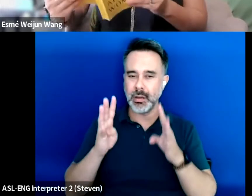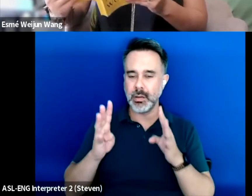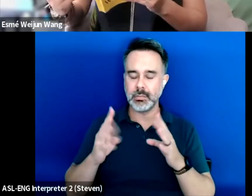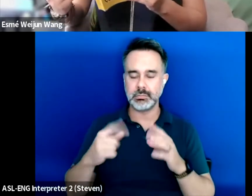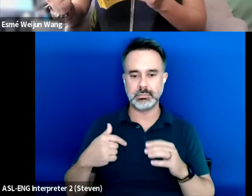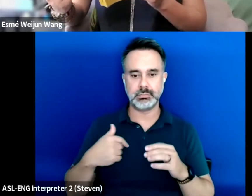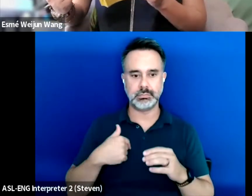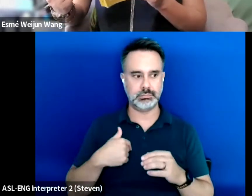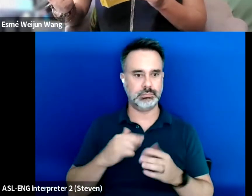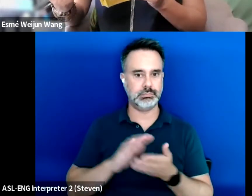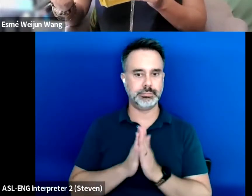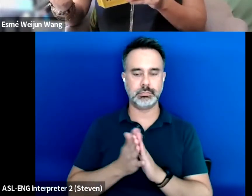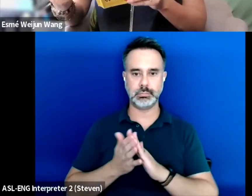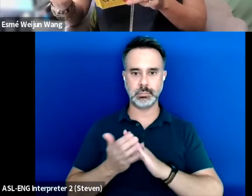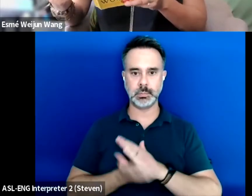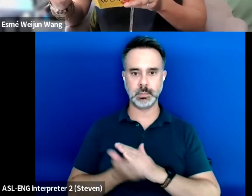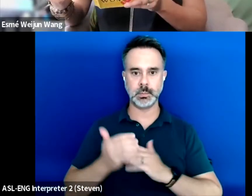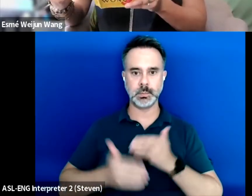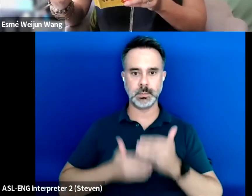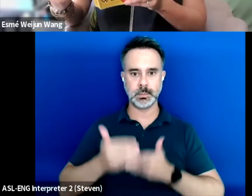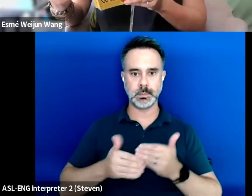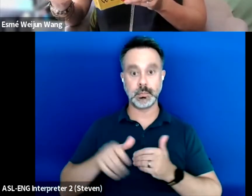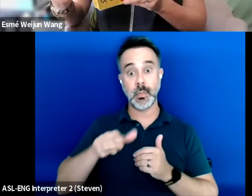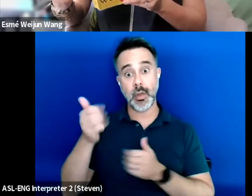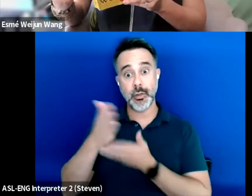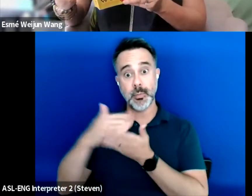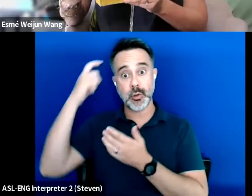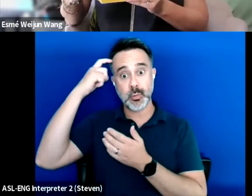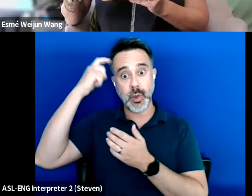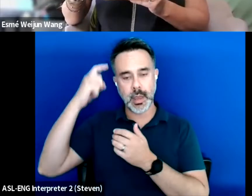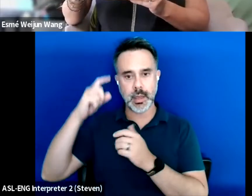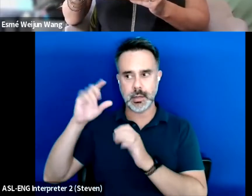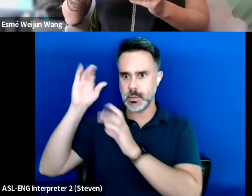What do I want to learn and gain from this experience? When is my next snack break?